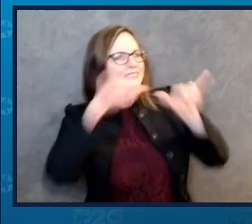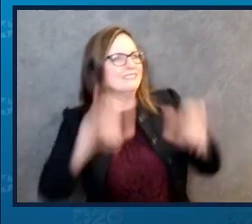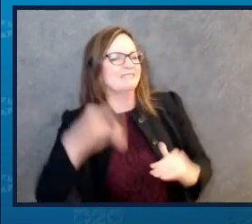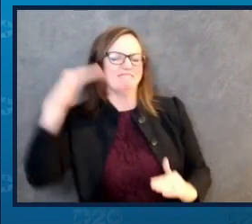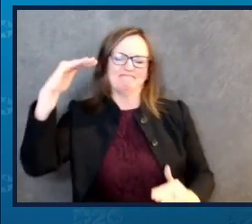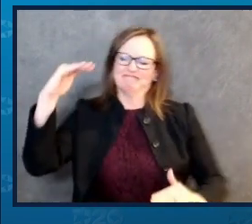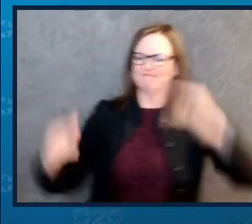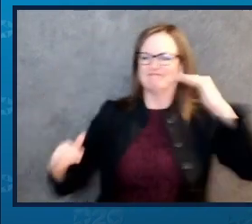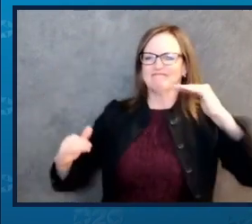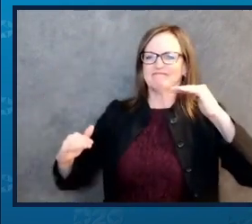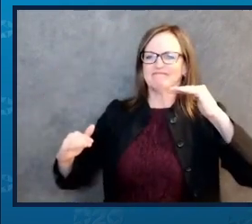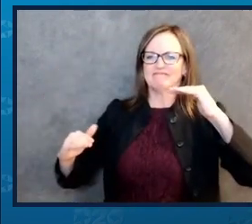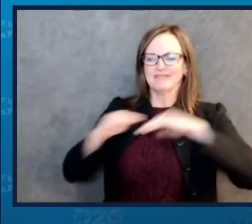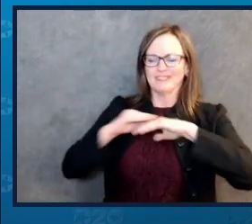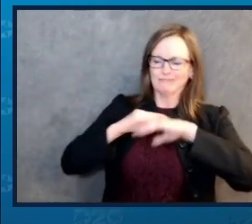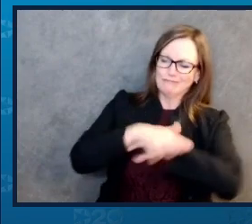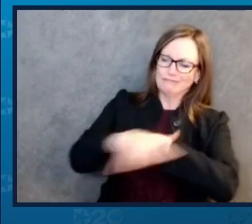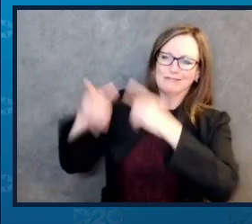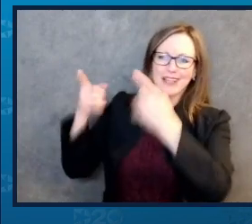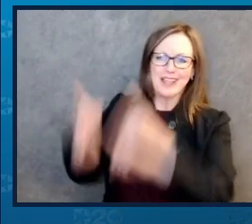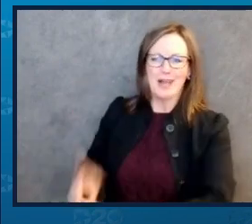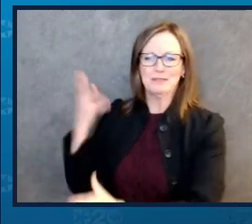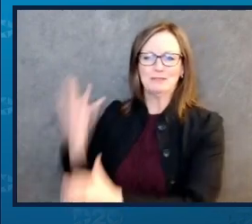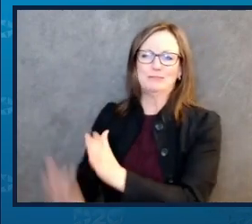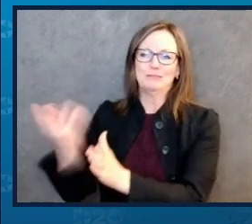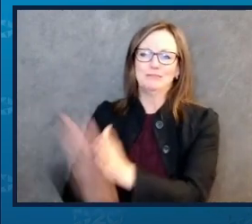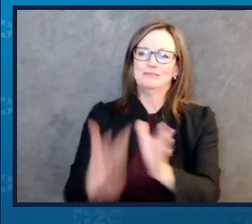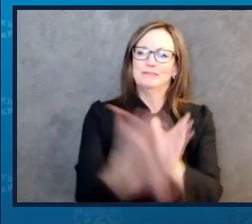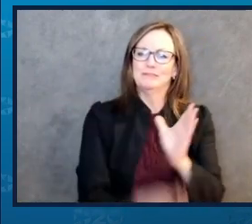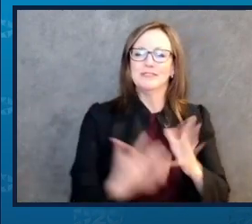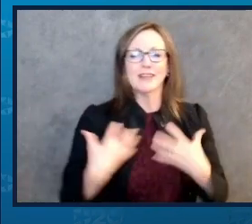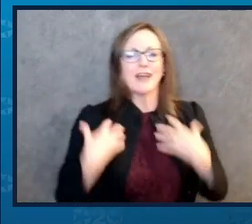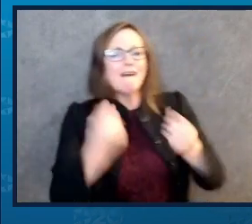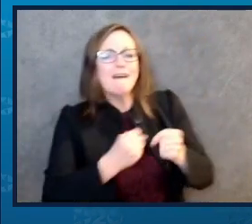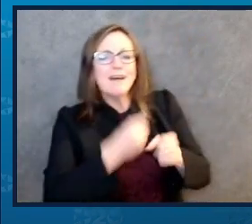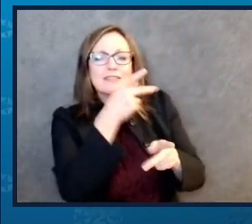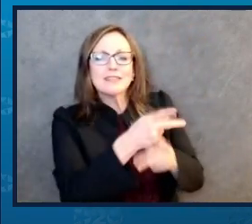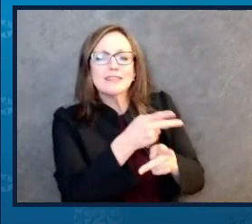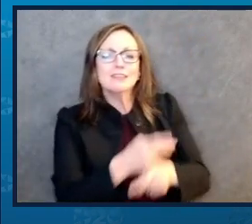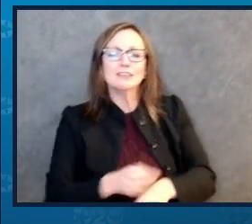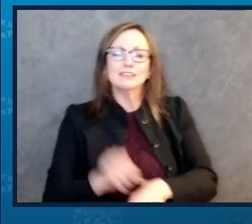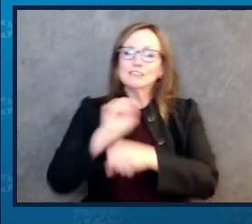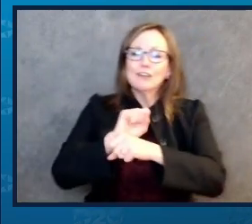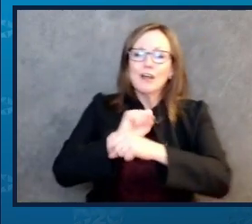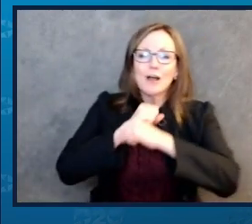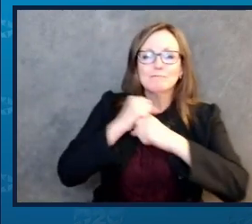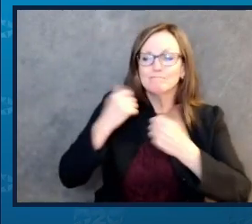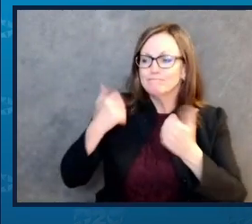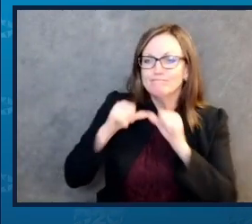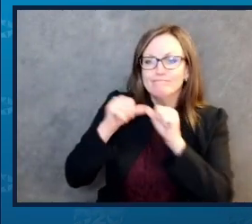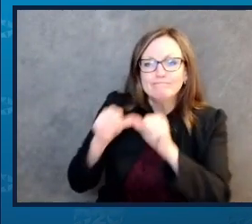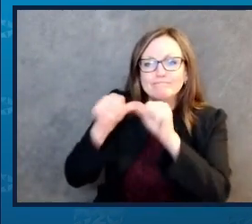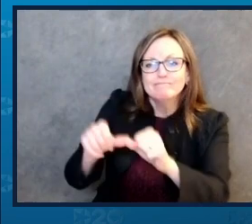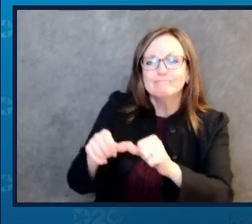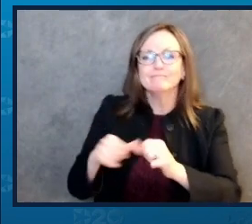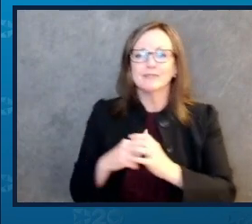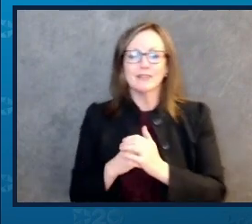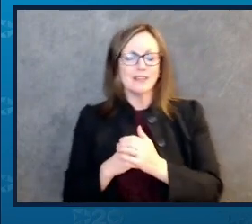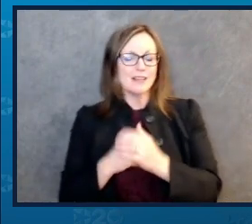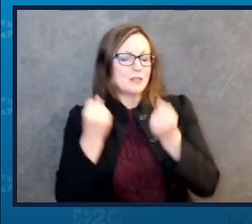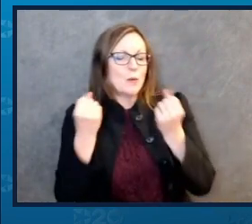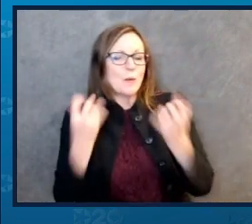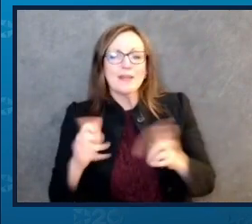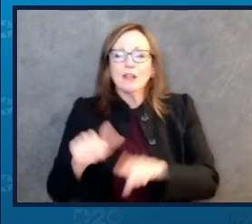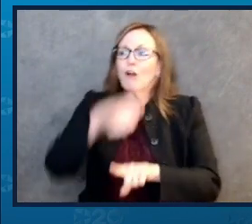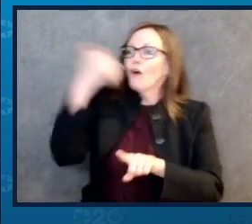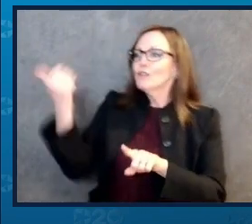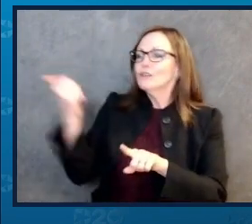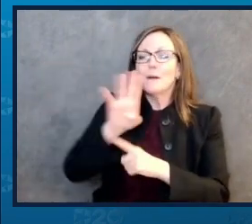TRANSPORTATION.